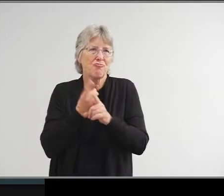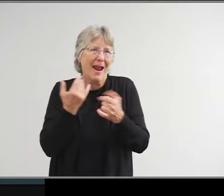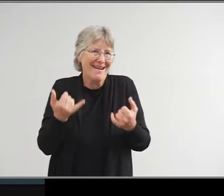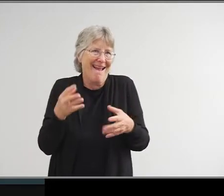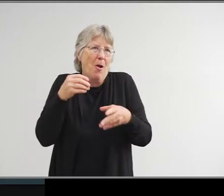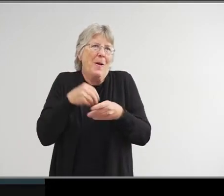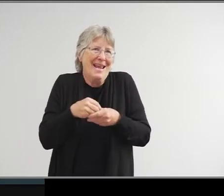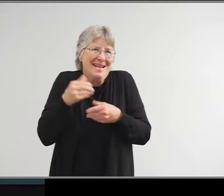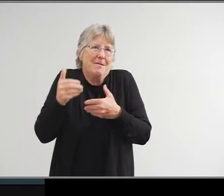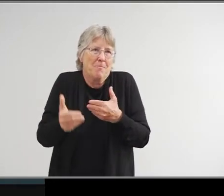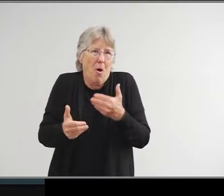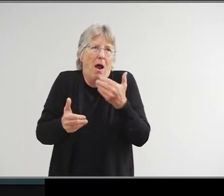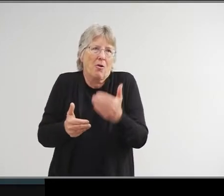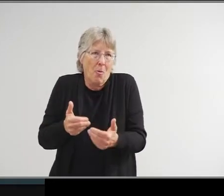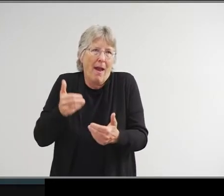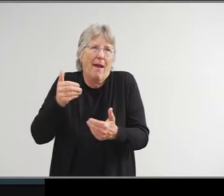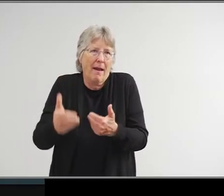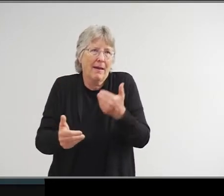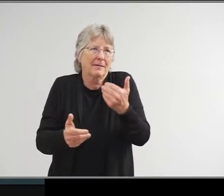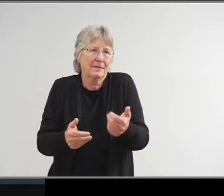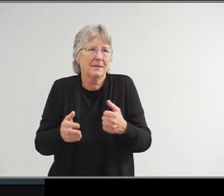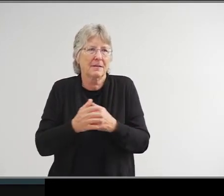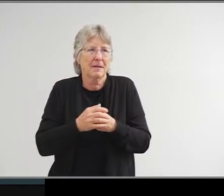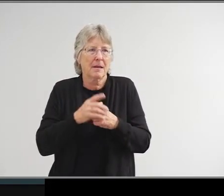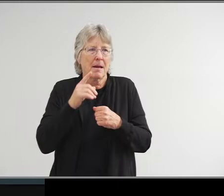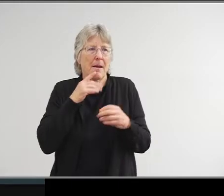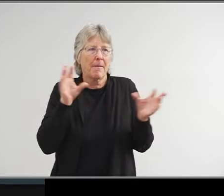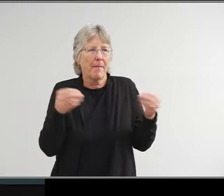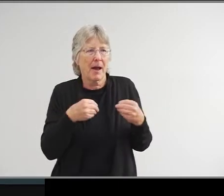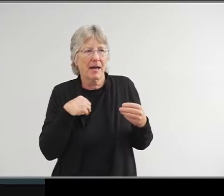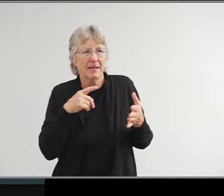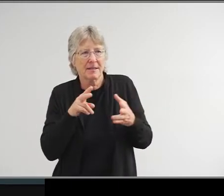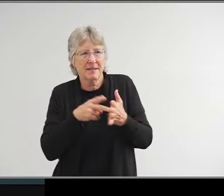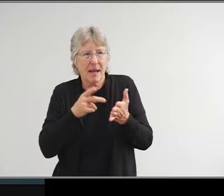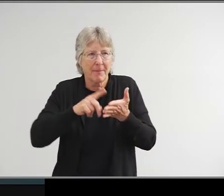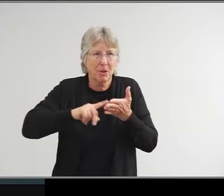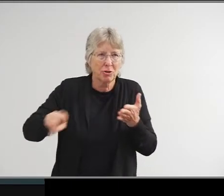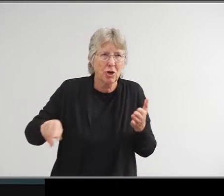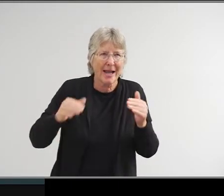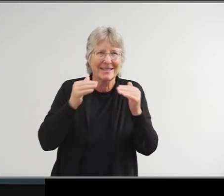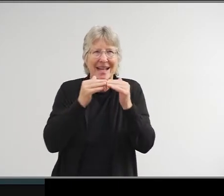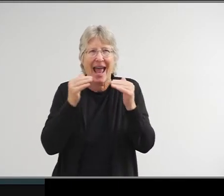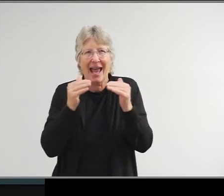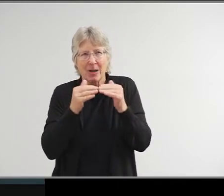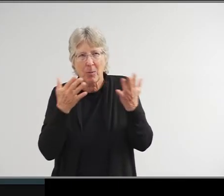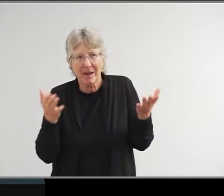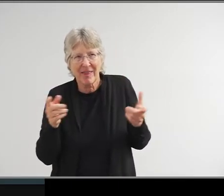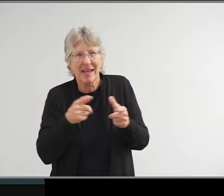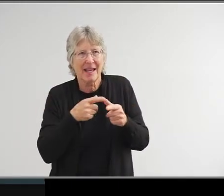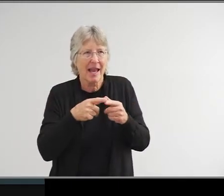but our compliance office checks that equity access and college and career readiness office checks things off very carefully.